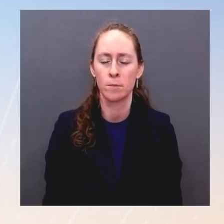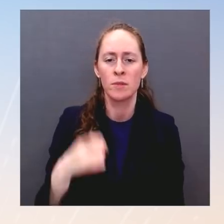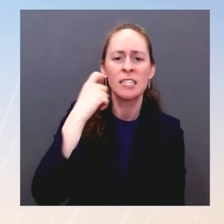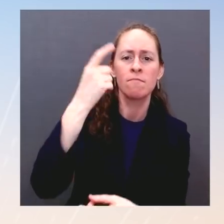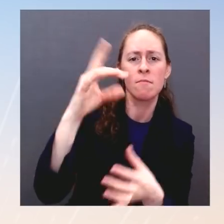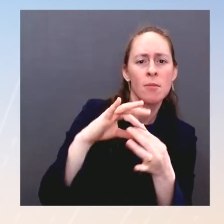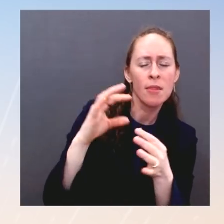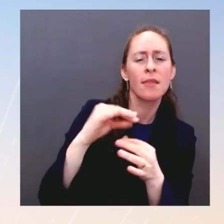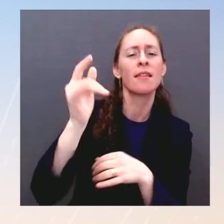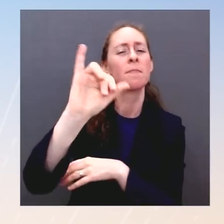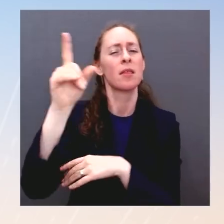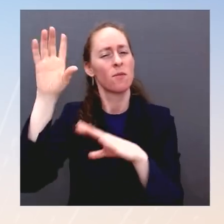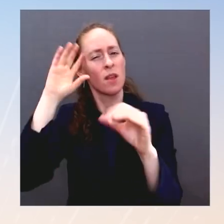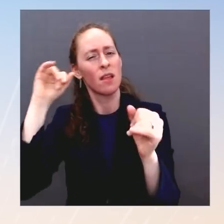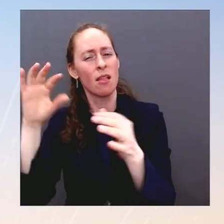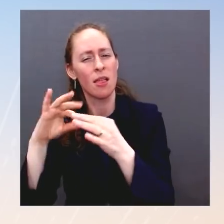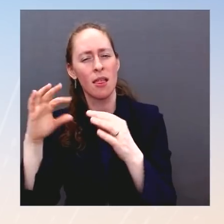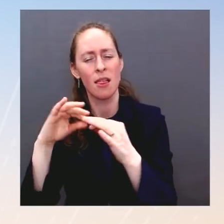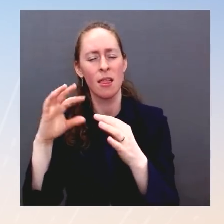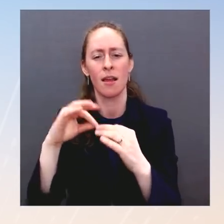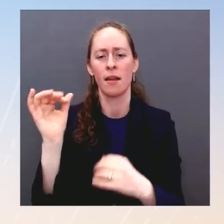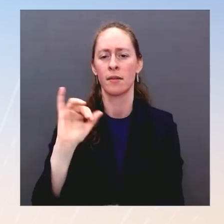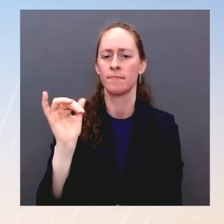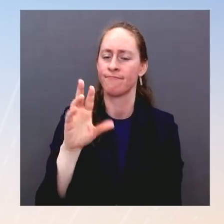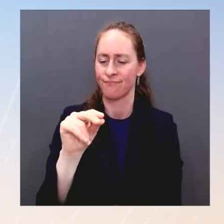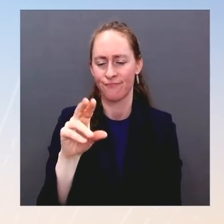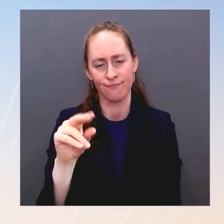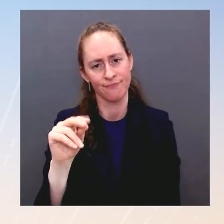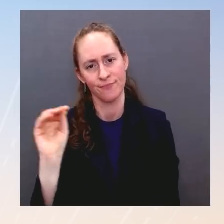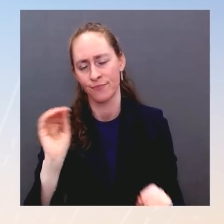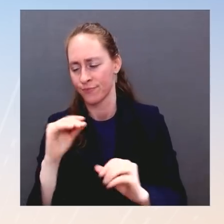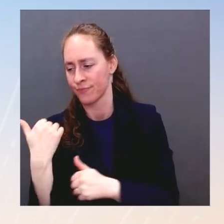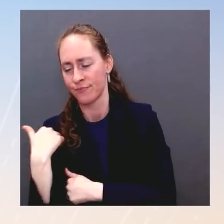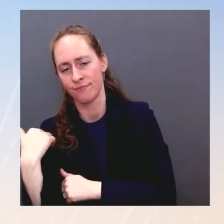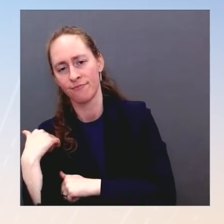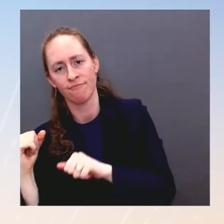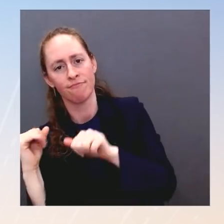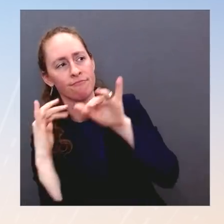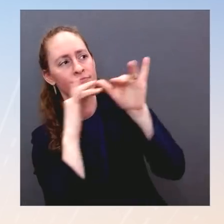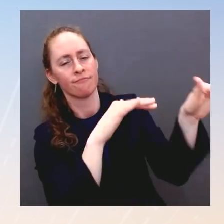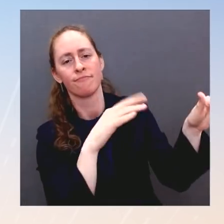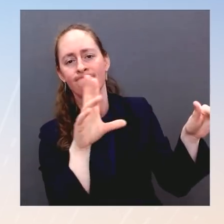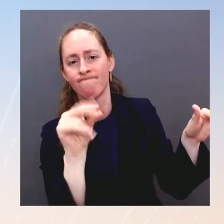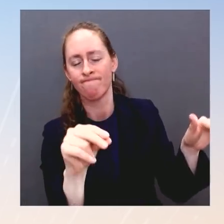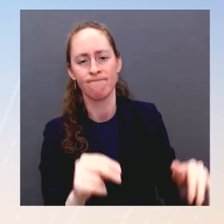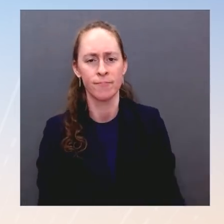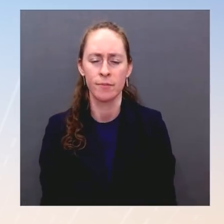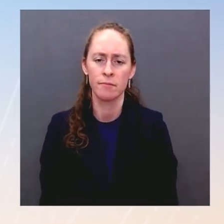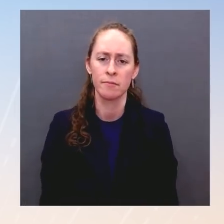Given the high stakes, you know, President Biden yesterday said Russia has aspirations beyond Ukraine.